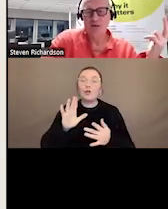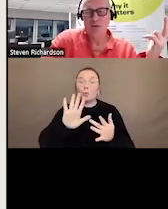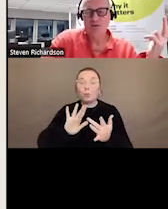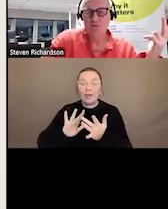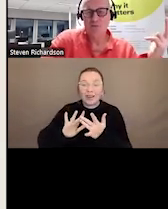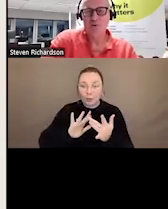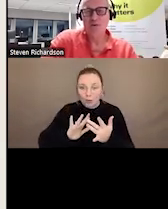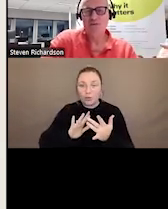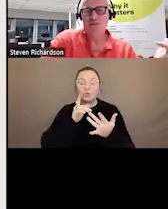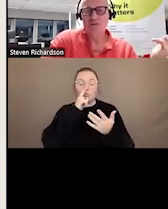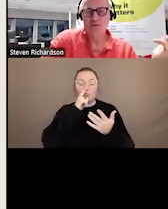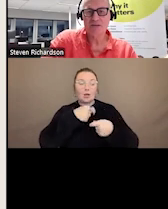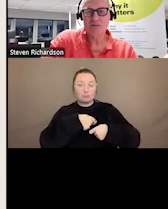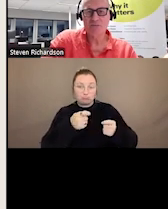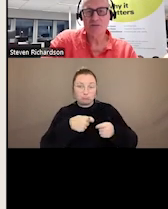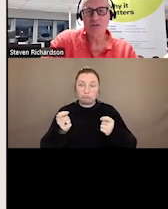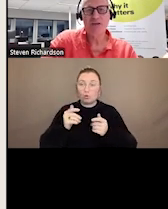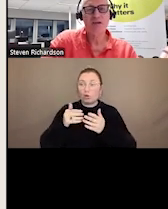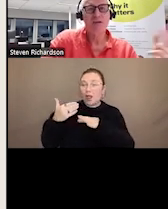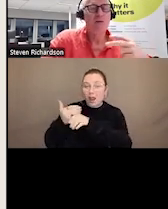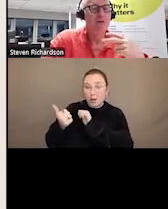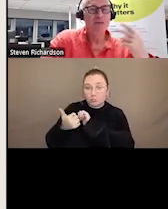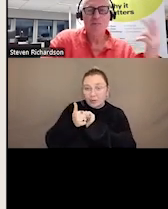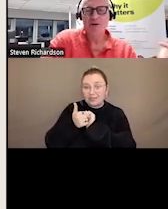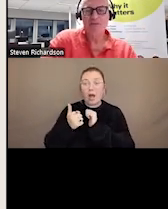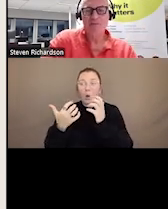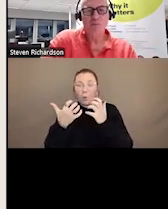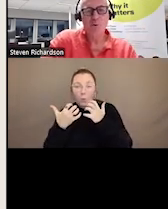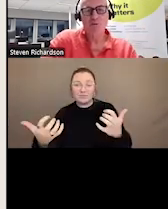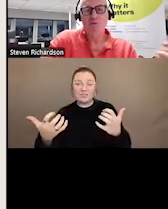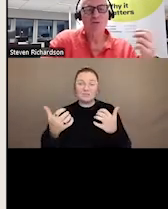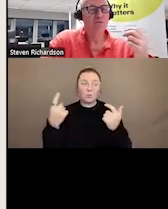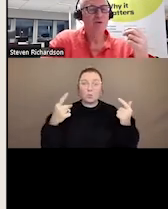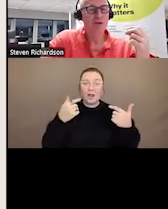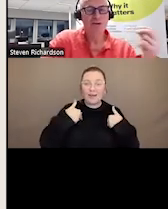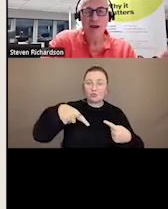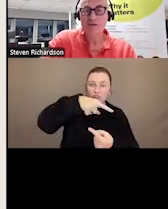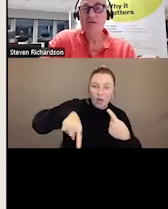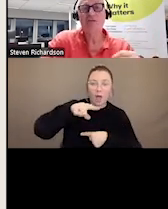amongst your audiences and constituency about the impact of your work. You can create a narrative